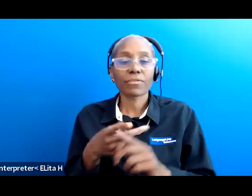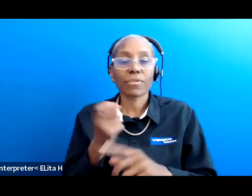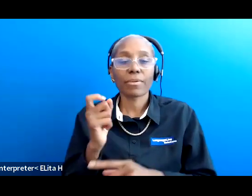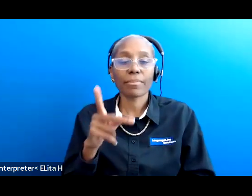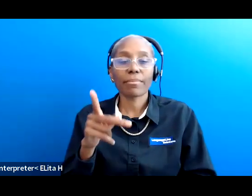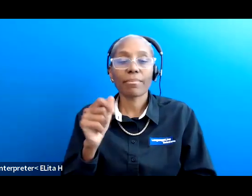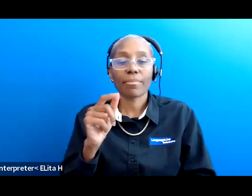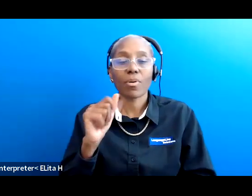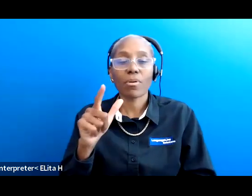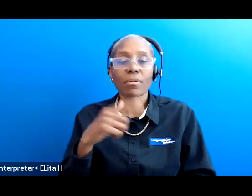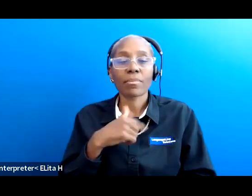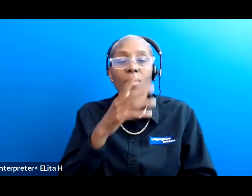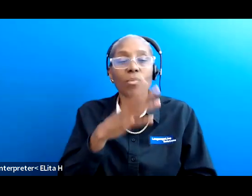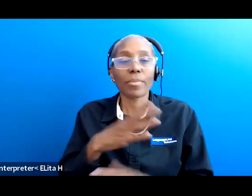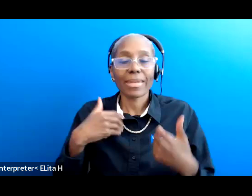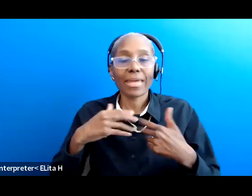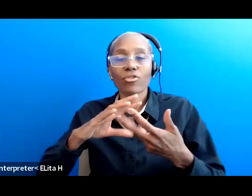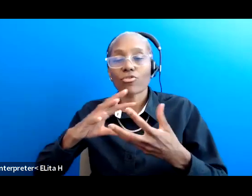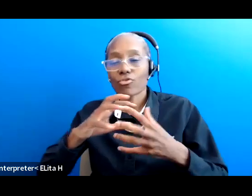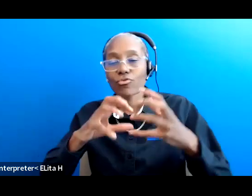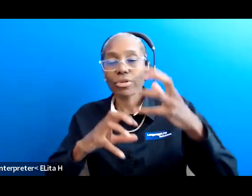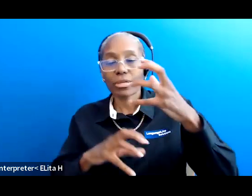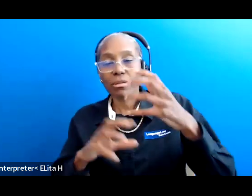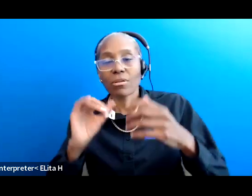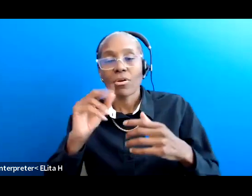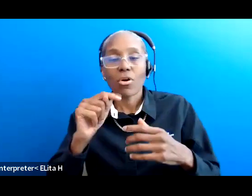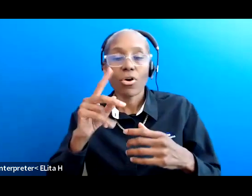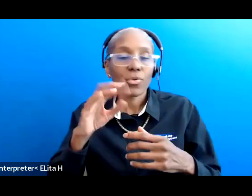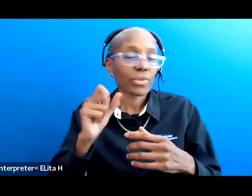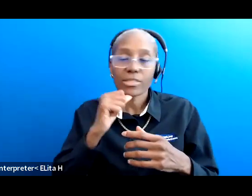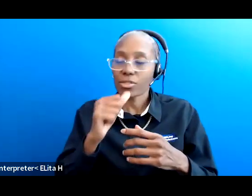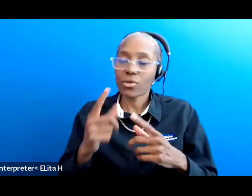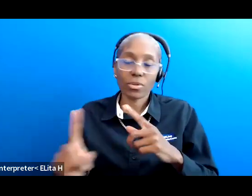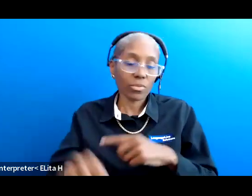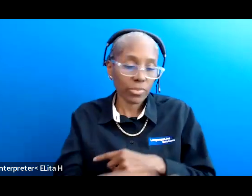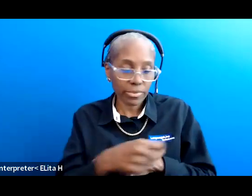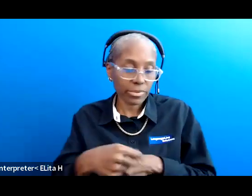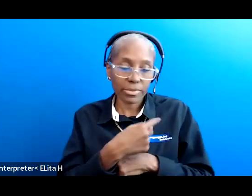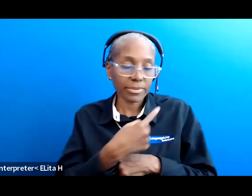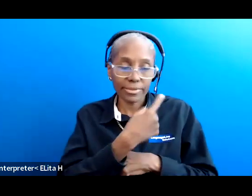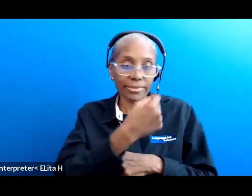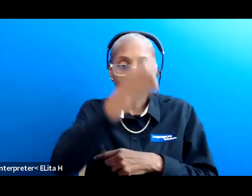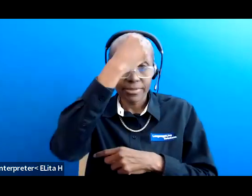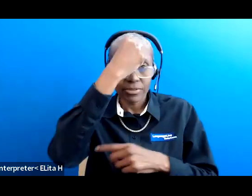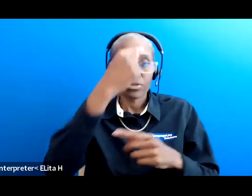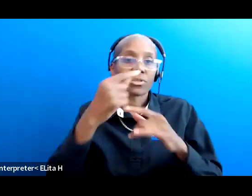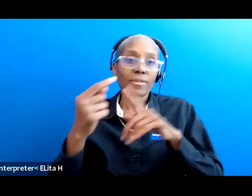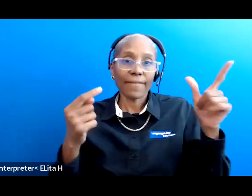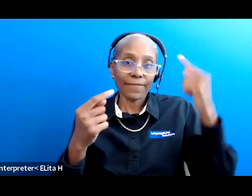My wife had crooked arteries, so a catheter would not reach a clot in her left brain with damaging results. This needs researched solution.